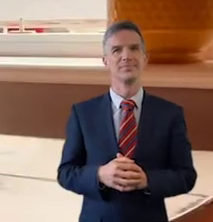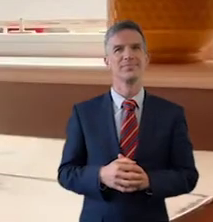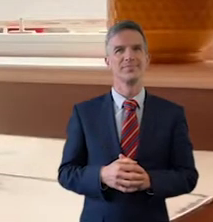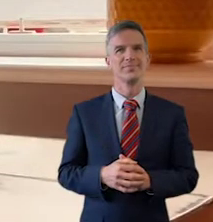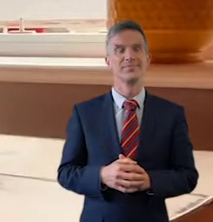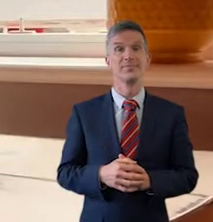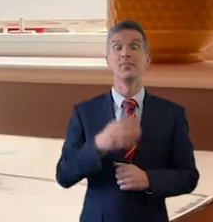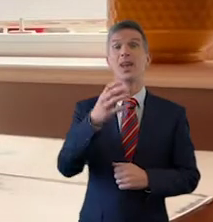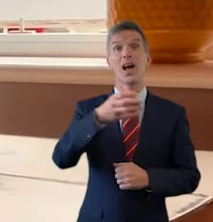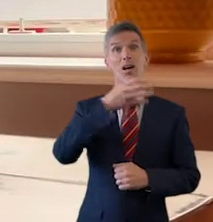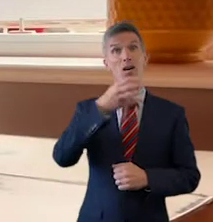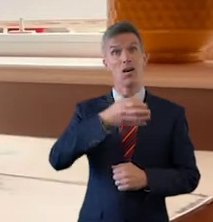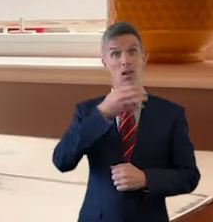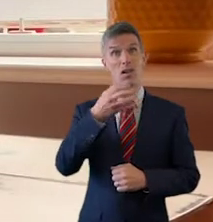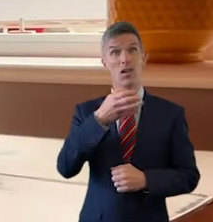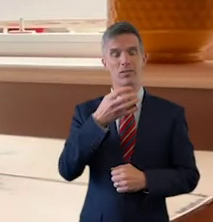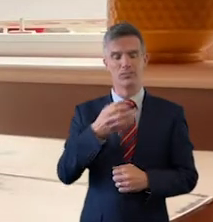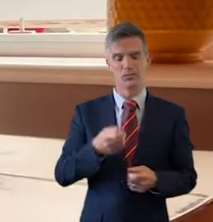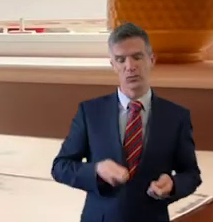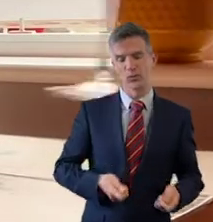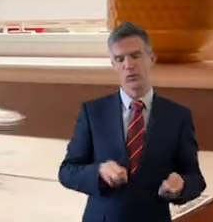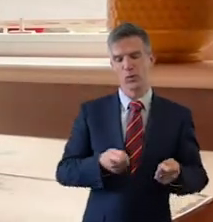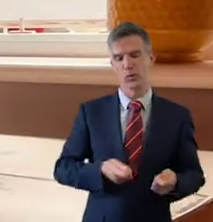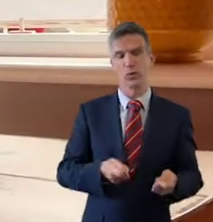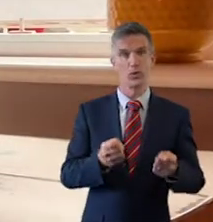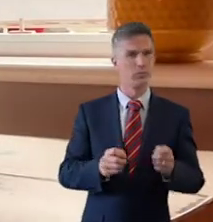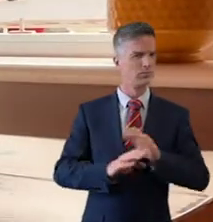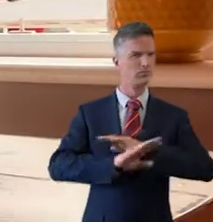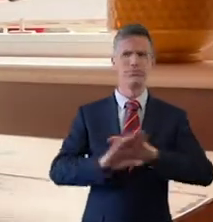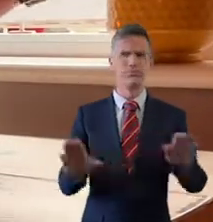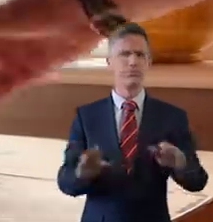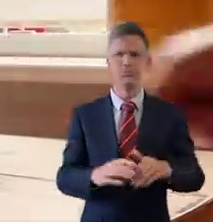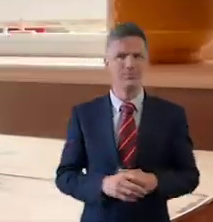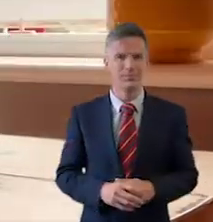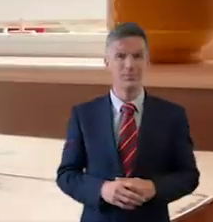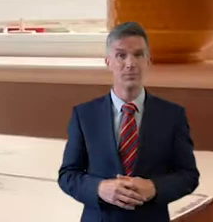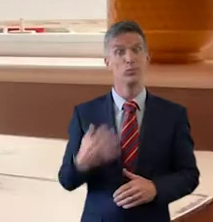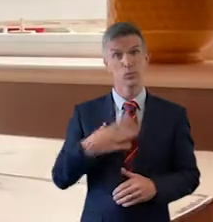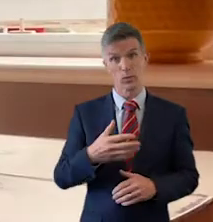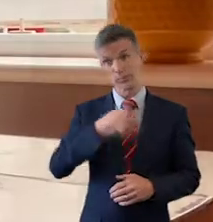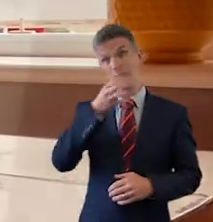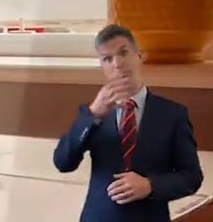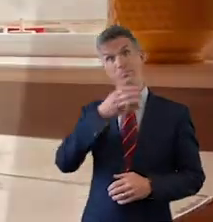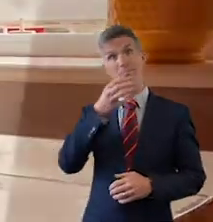Never attempt to cook if you've had an alcoholic drink,